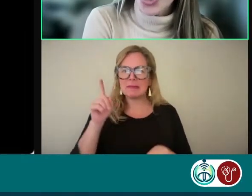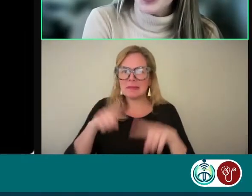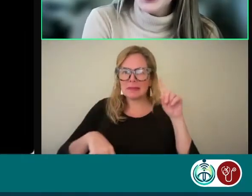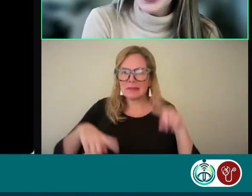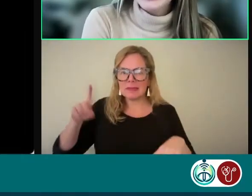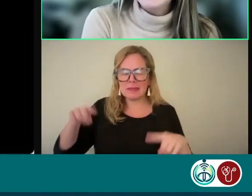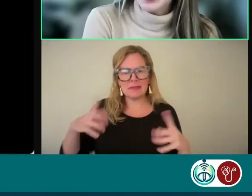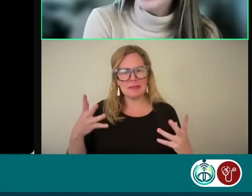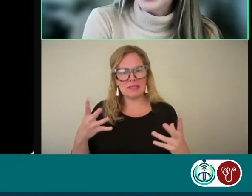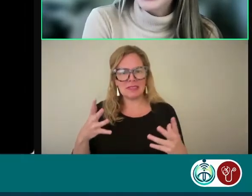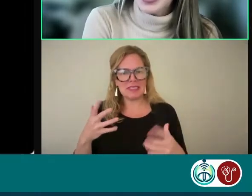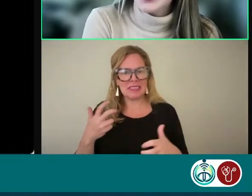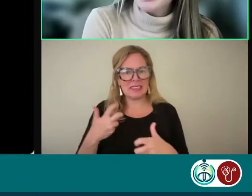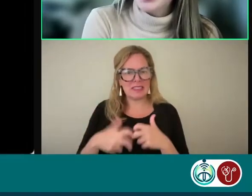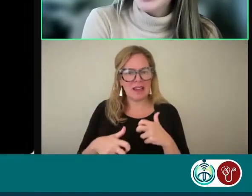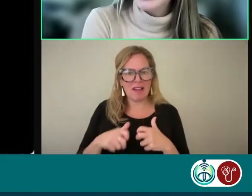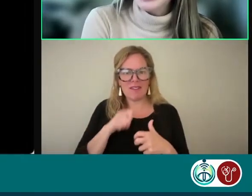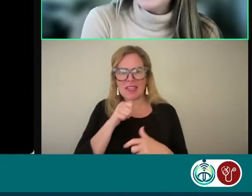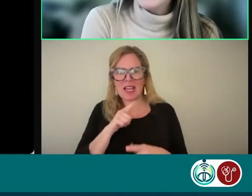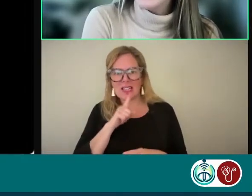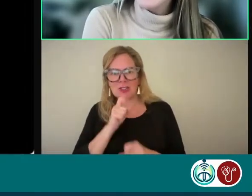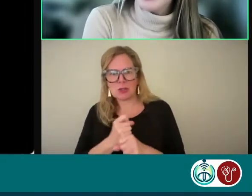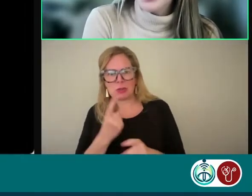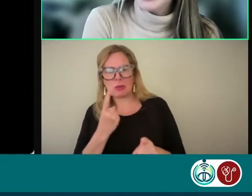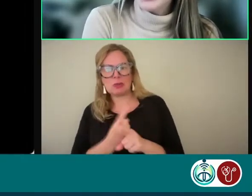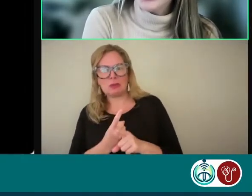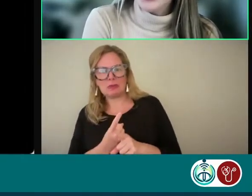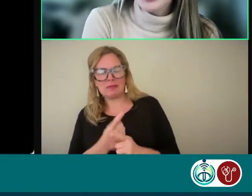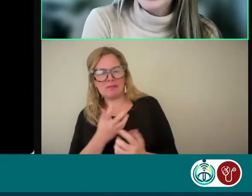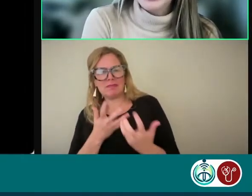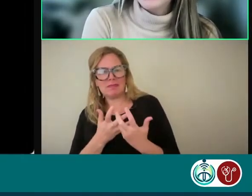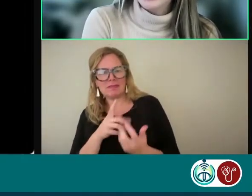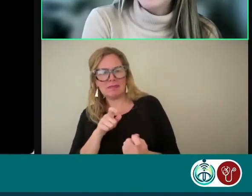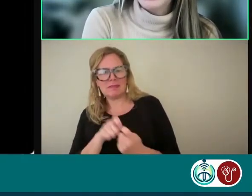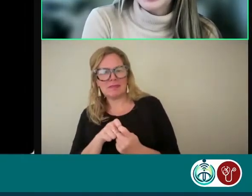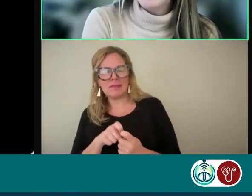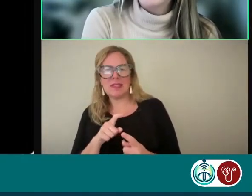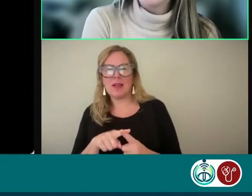open and celebrate that difference. Feeling different is extremely, extremely, I mean,